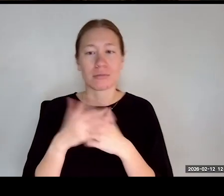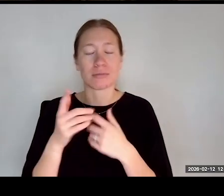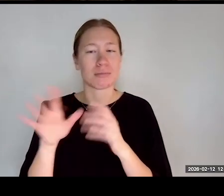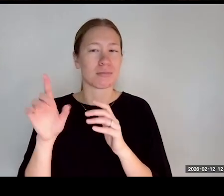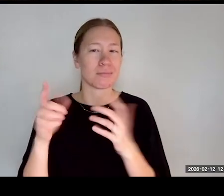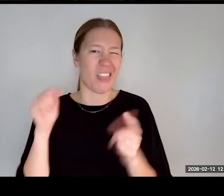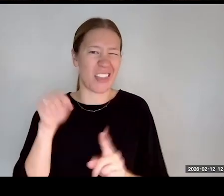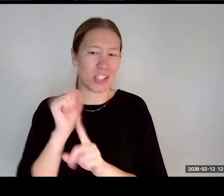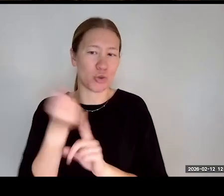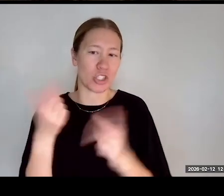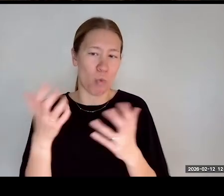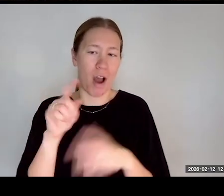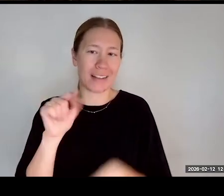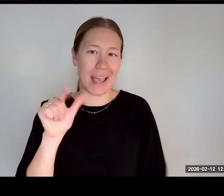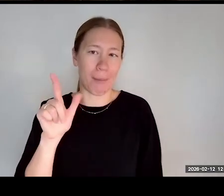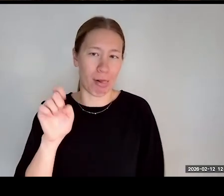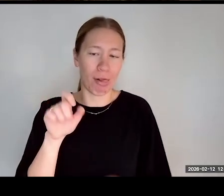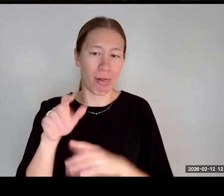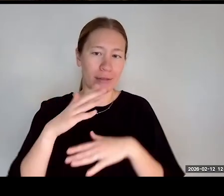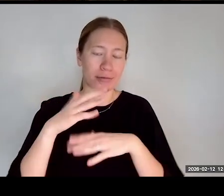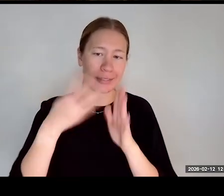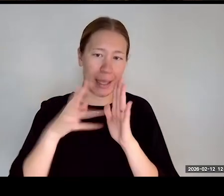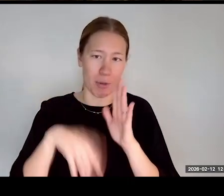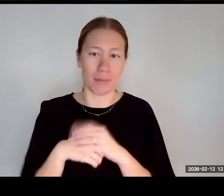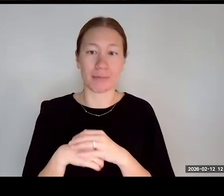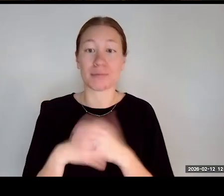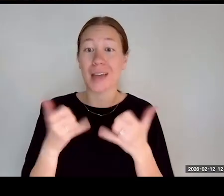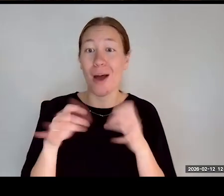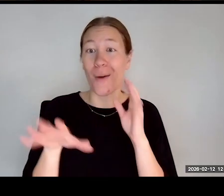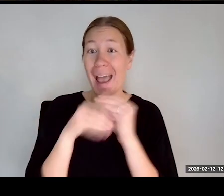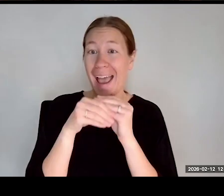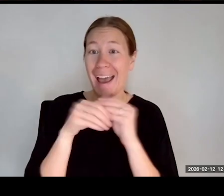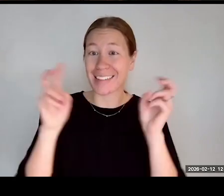And so in this case it's a sample. Oh, I wanna make sure I have space.